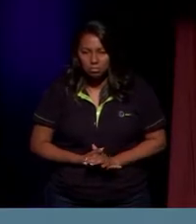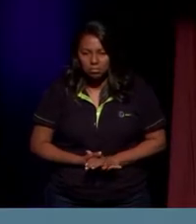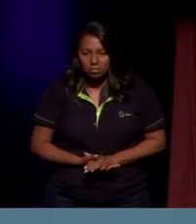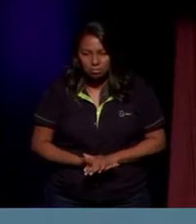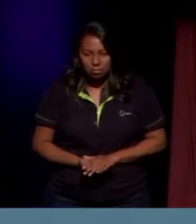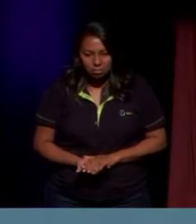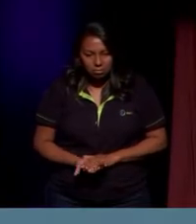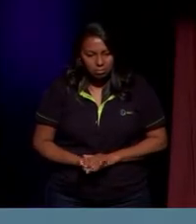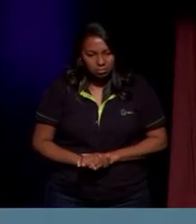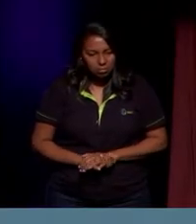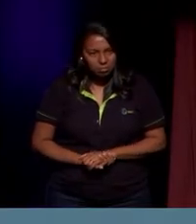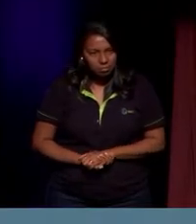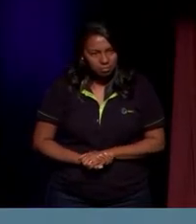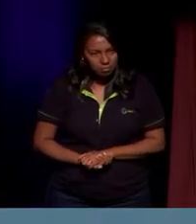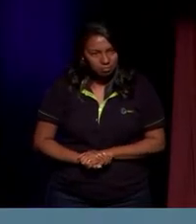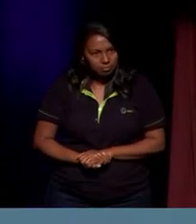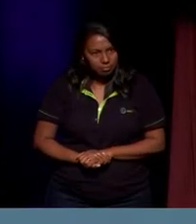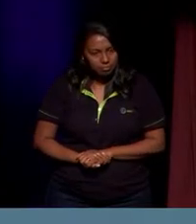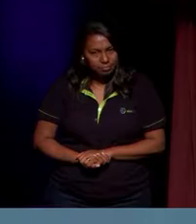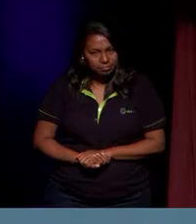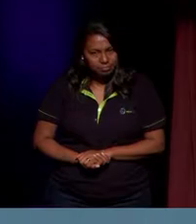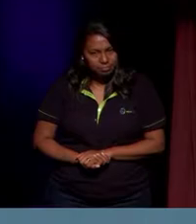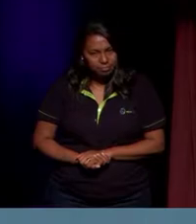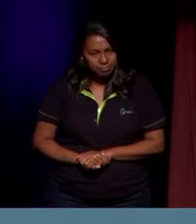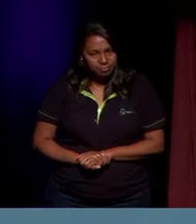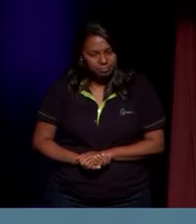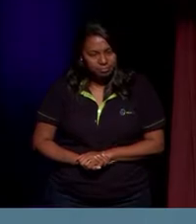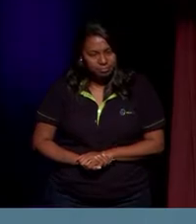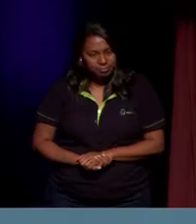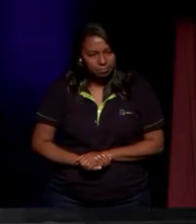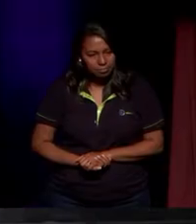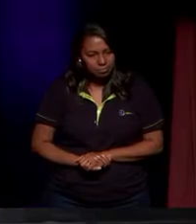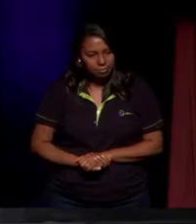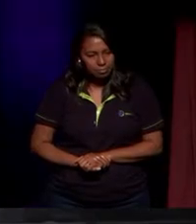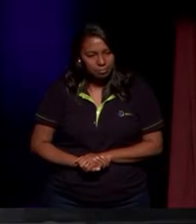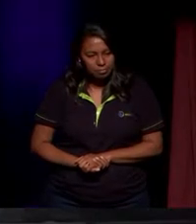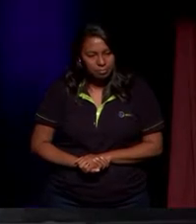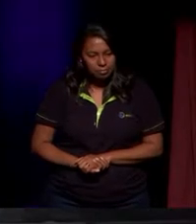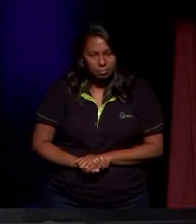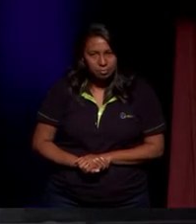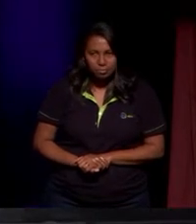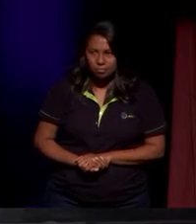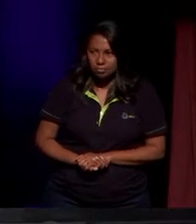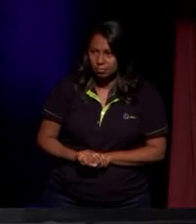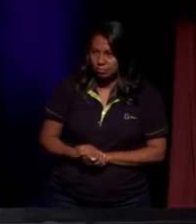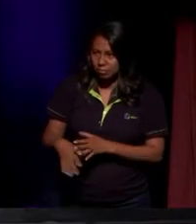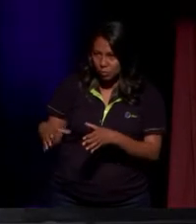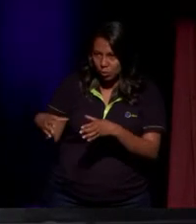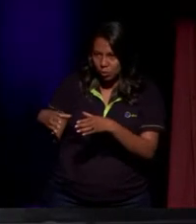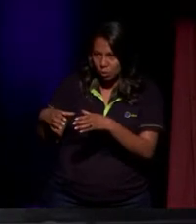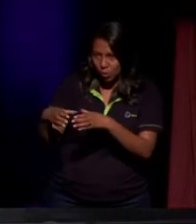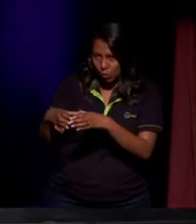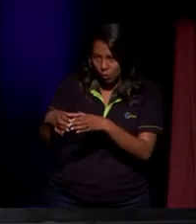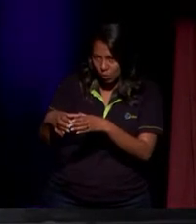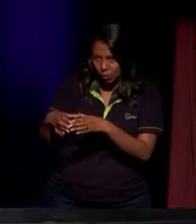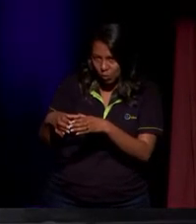when the Fórum Mulher, It is clear that this organization has emerged in the capital,